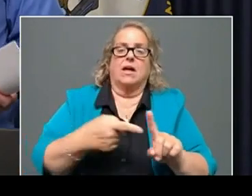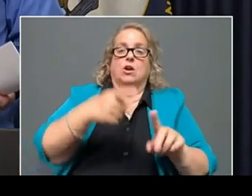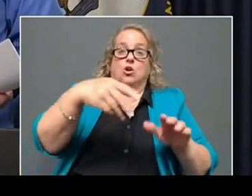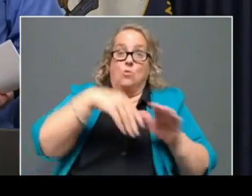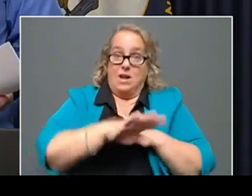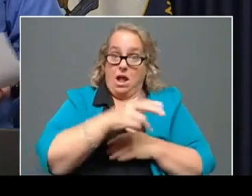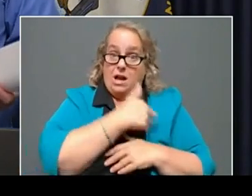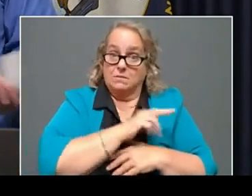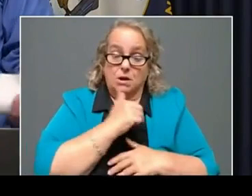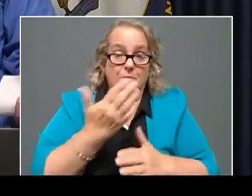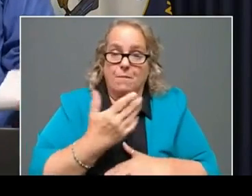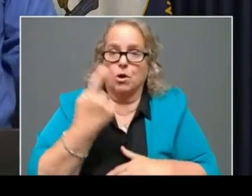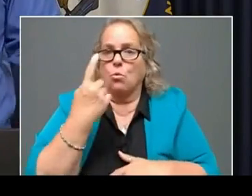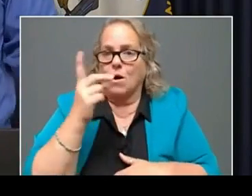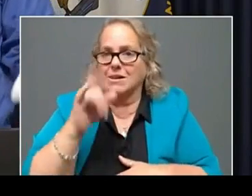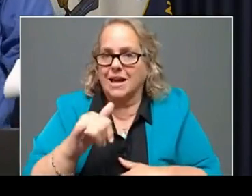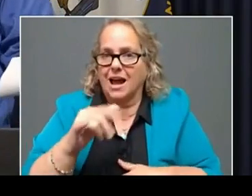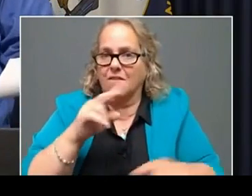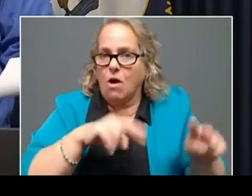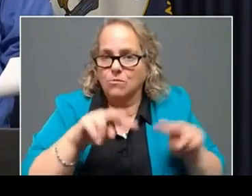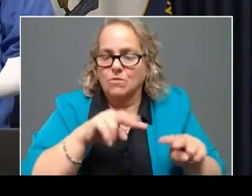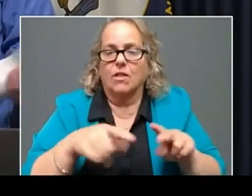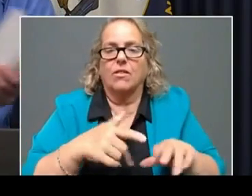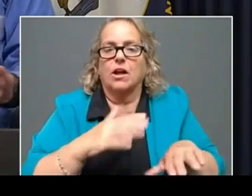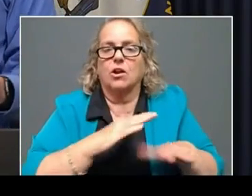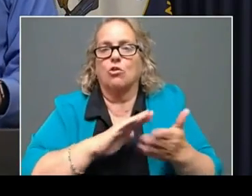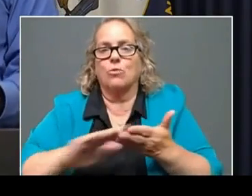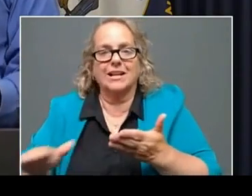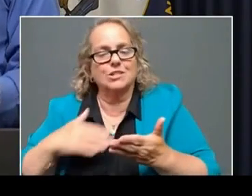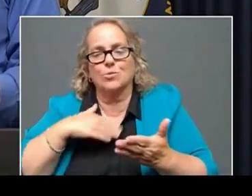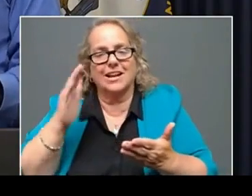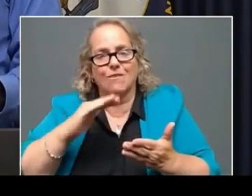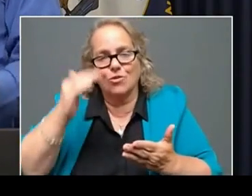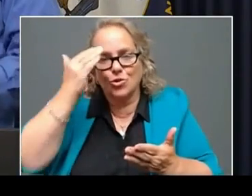observation and get released and go out and we may never know. And so that one